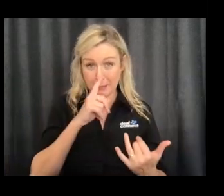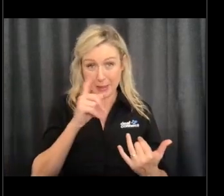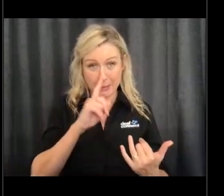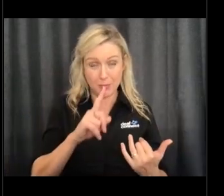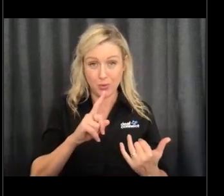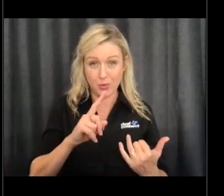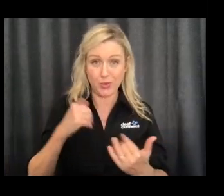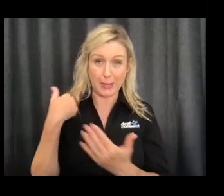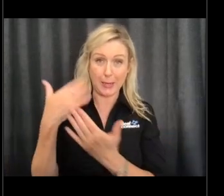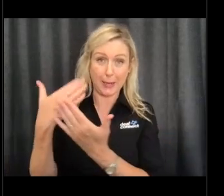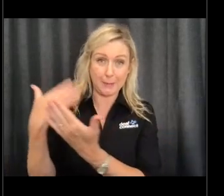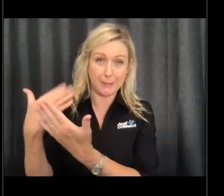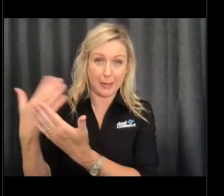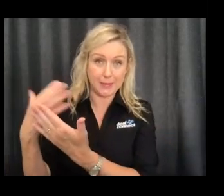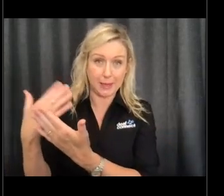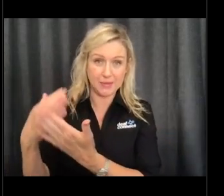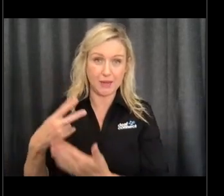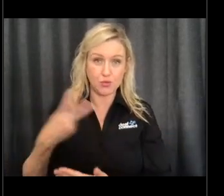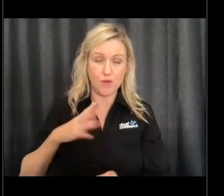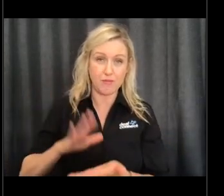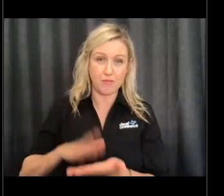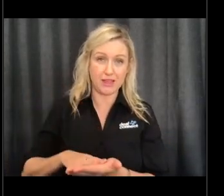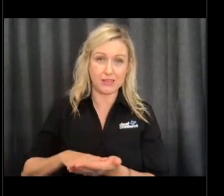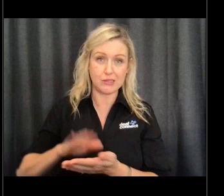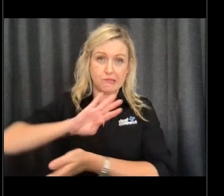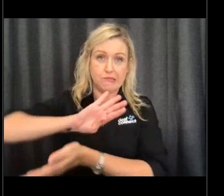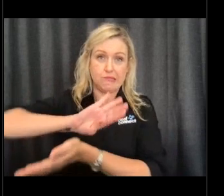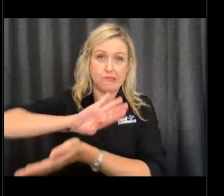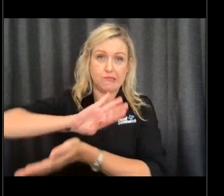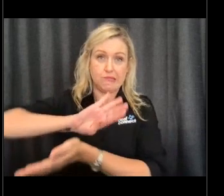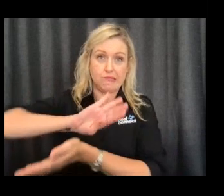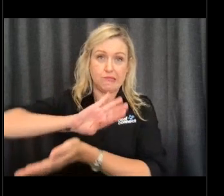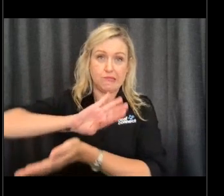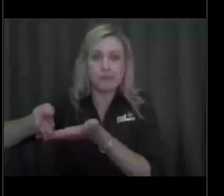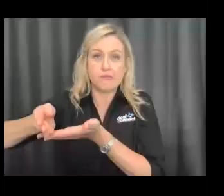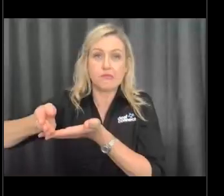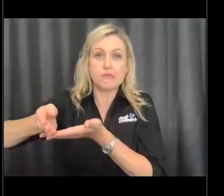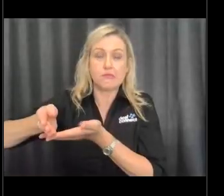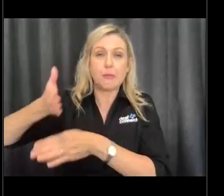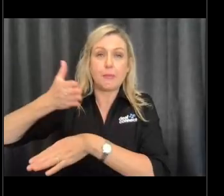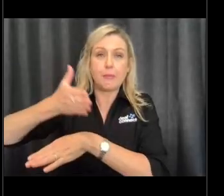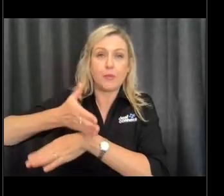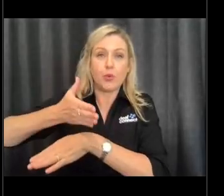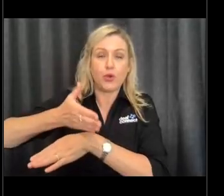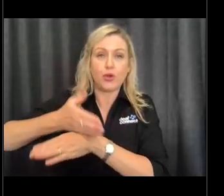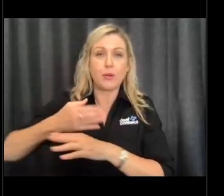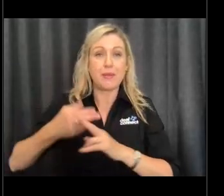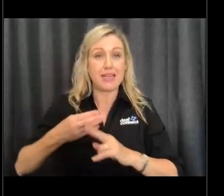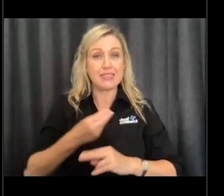last 12 months and there are a number of people, particularly in NSW, who have been affected